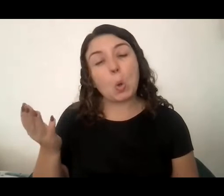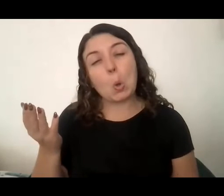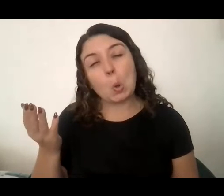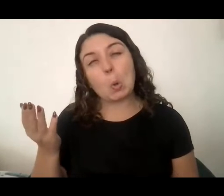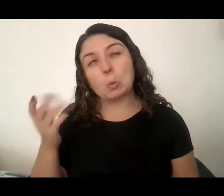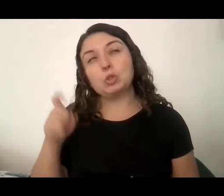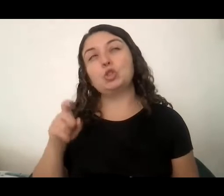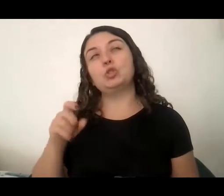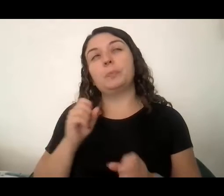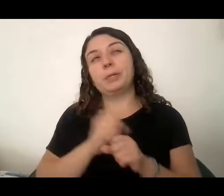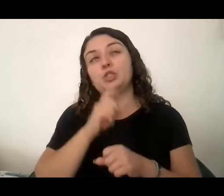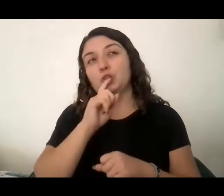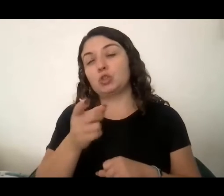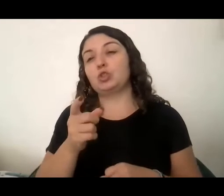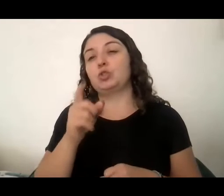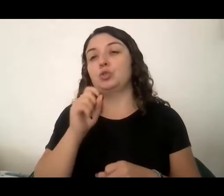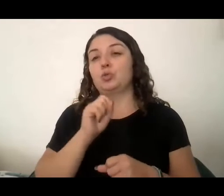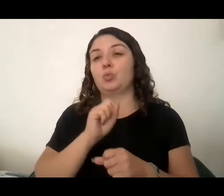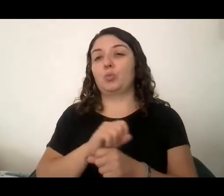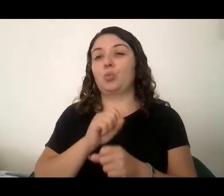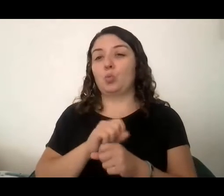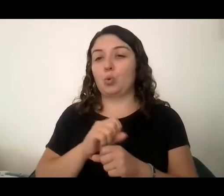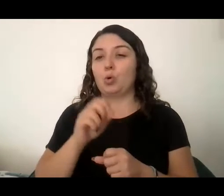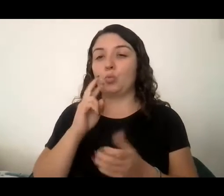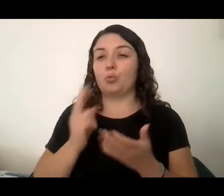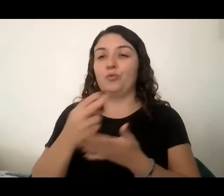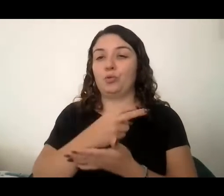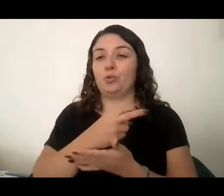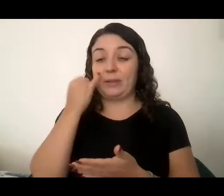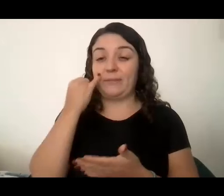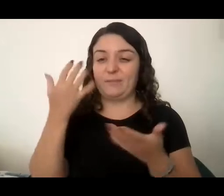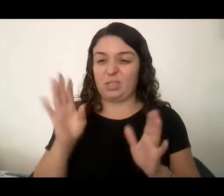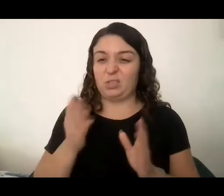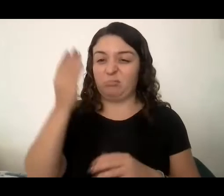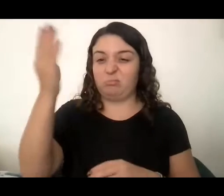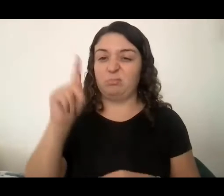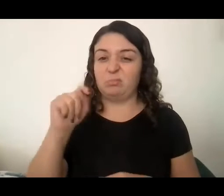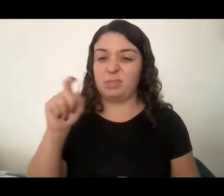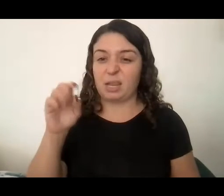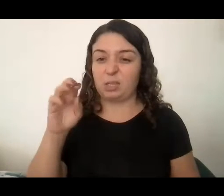want to do a work review when you have your tax return done. So it's mostly for them to make